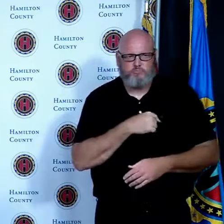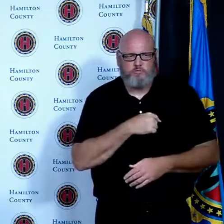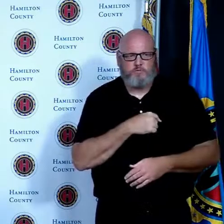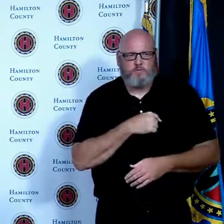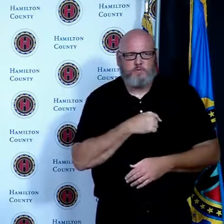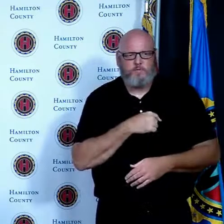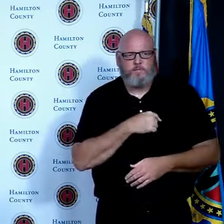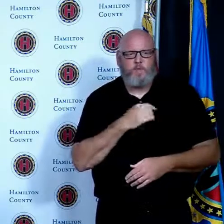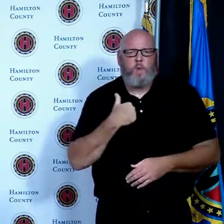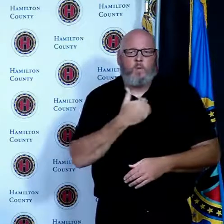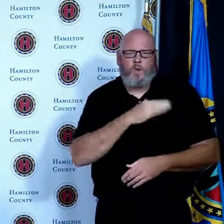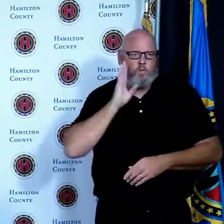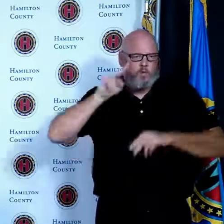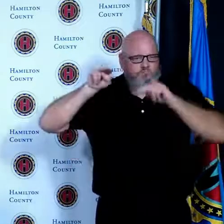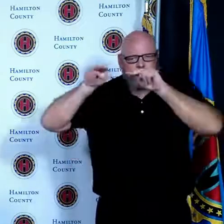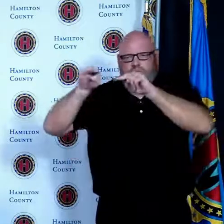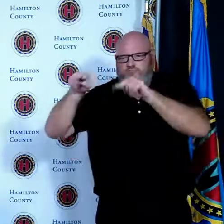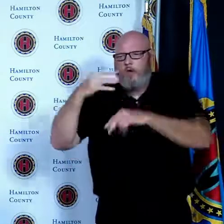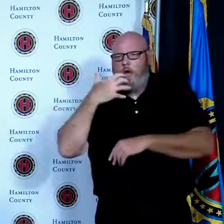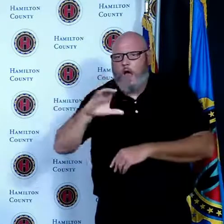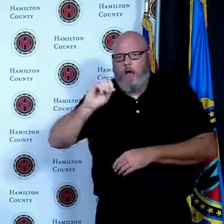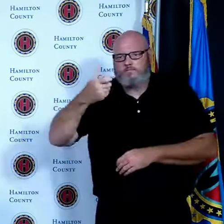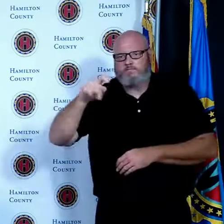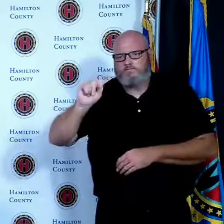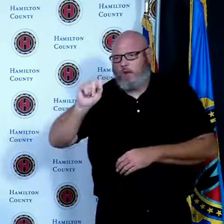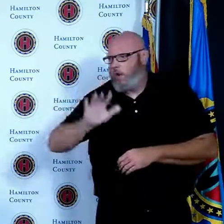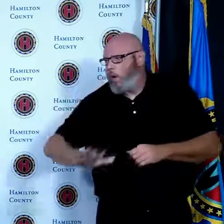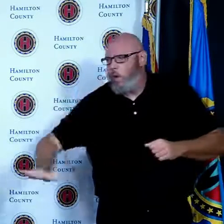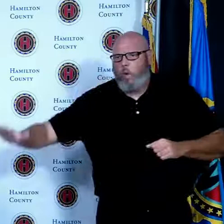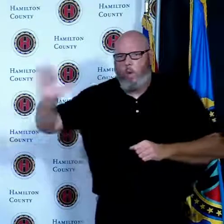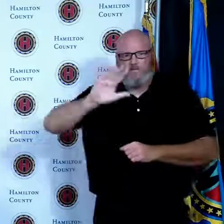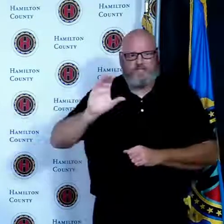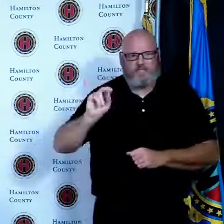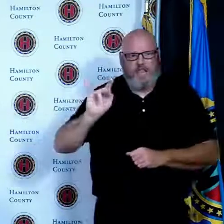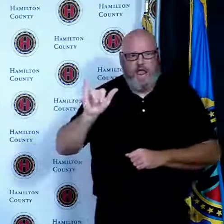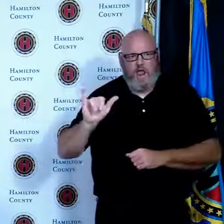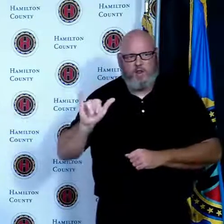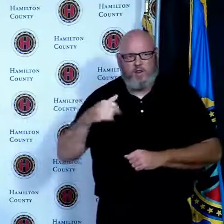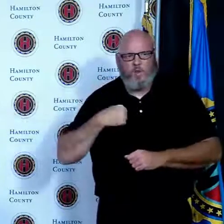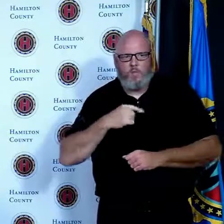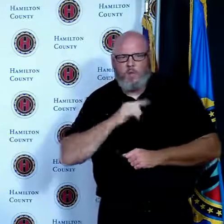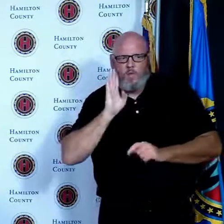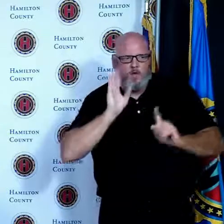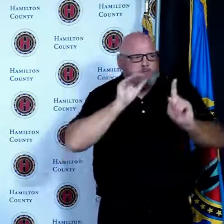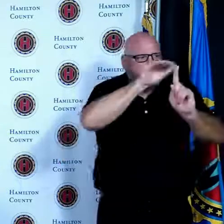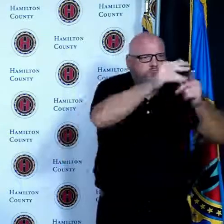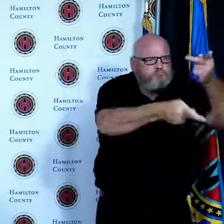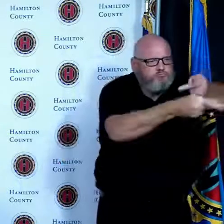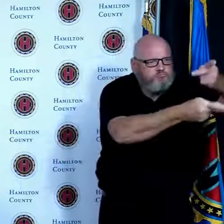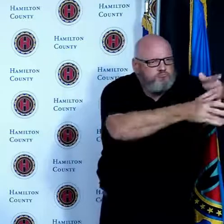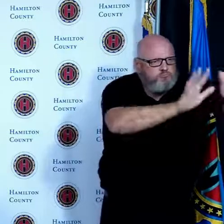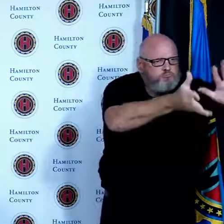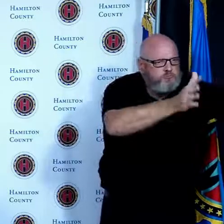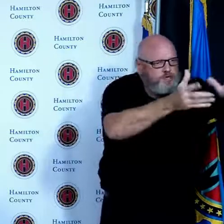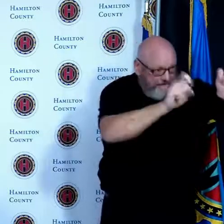specifically and move into those locations to make sure that there's access to testing just as the Health Commissioner said so